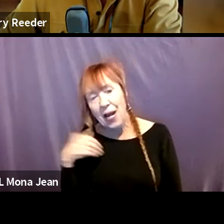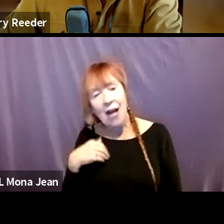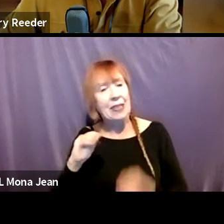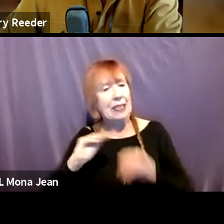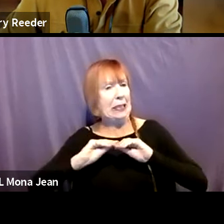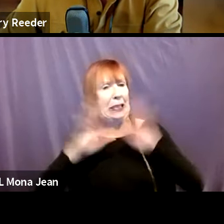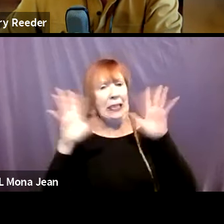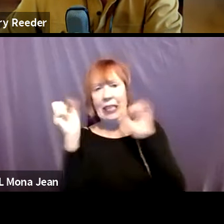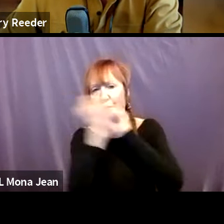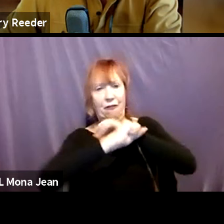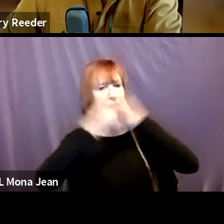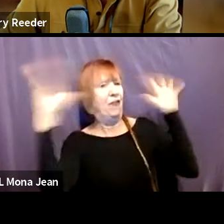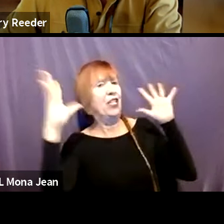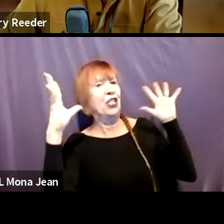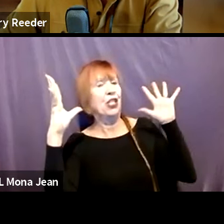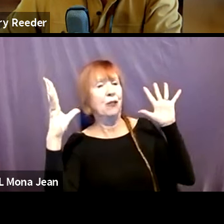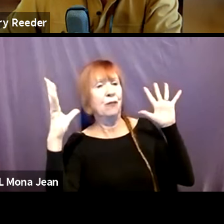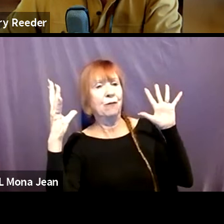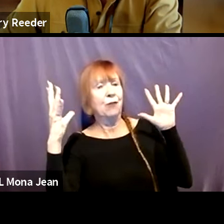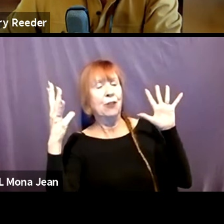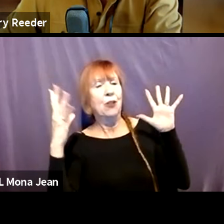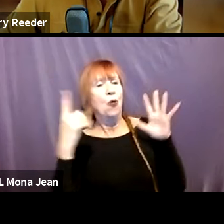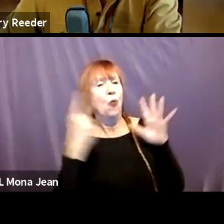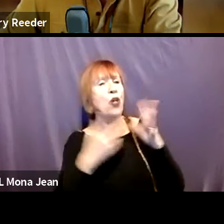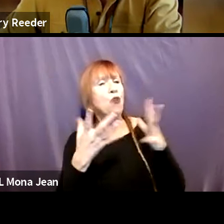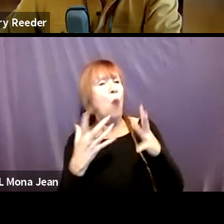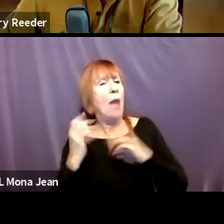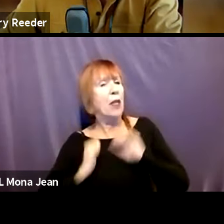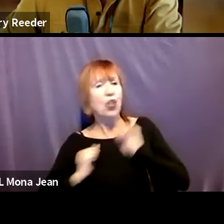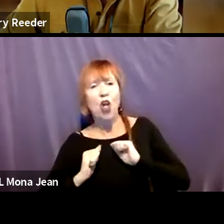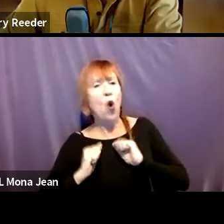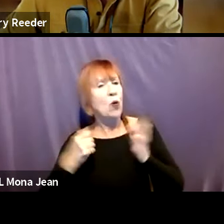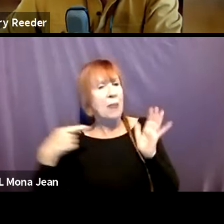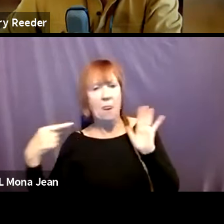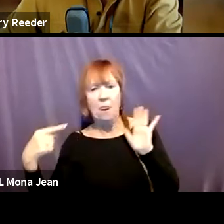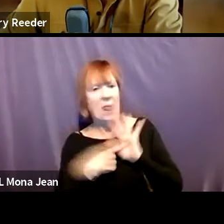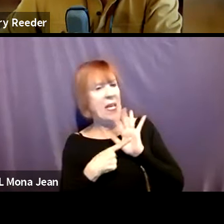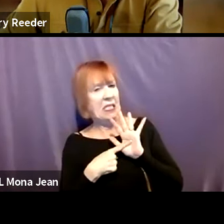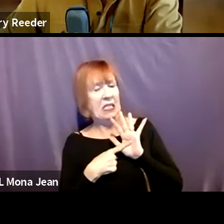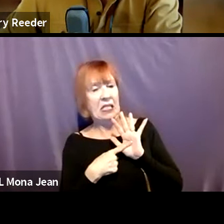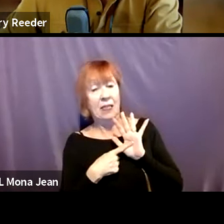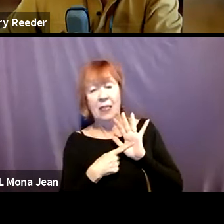of what you want the show to be, and is just like, it's your passion project,